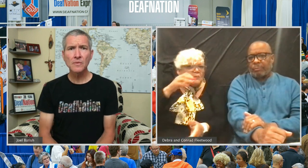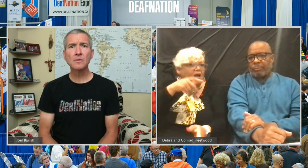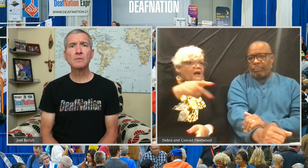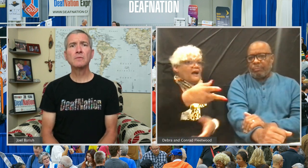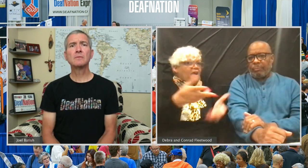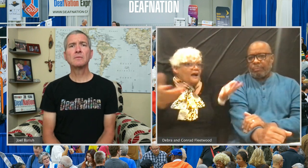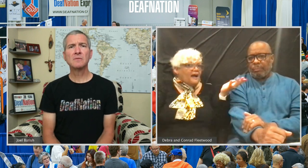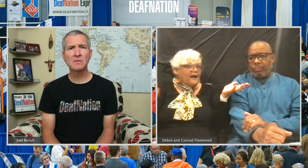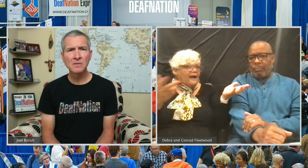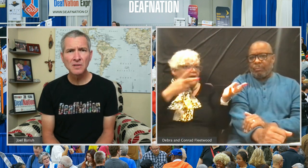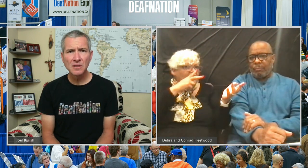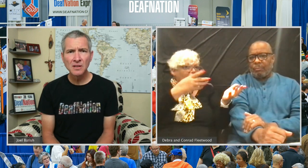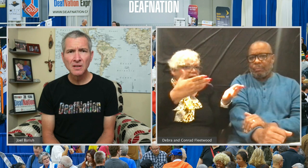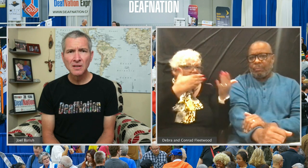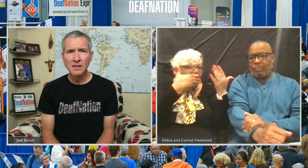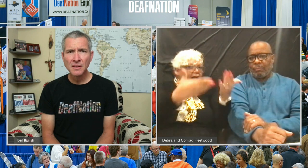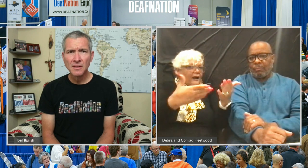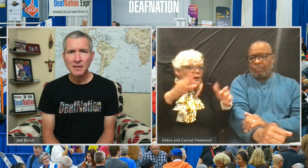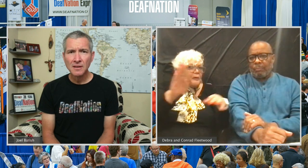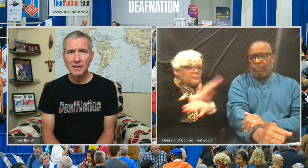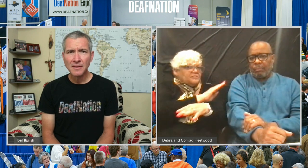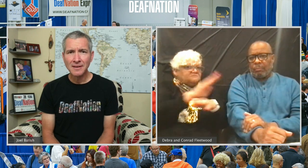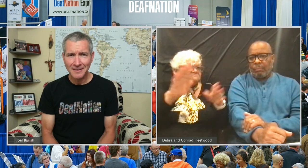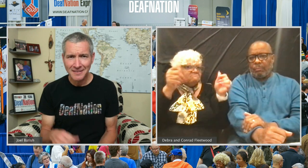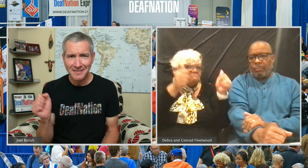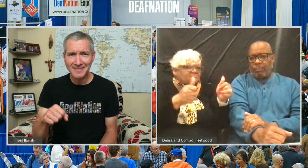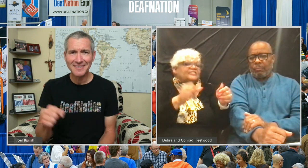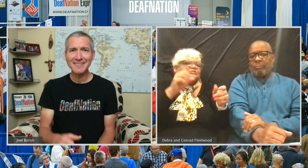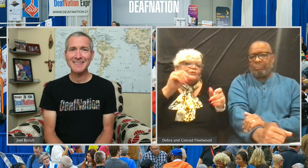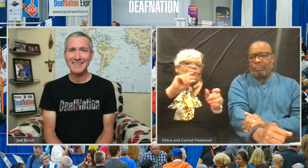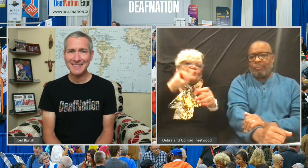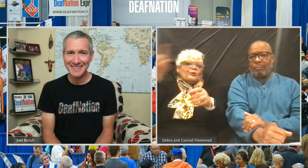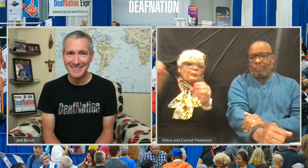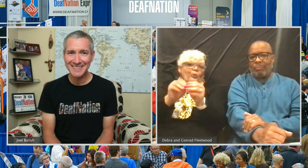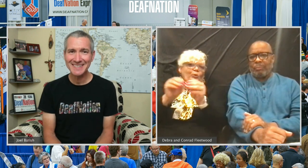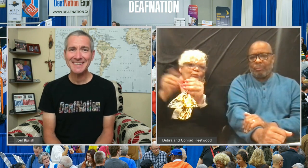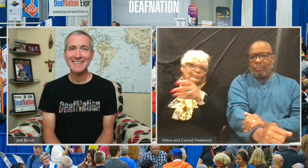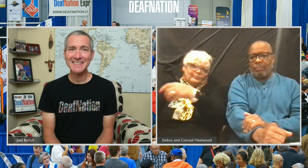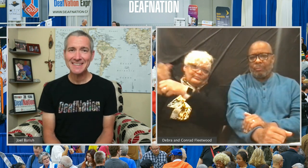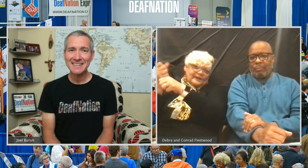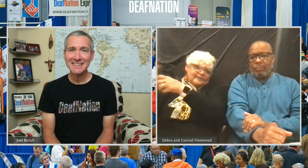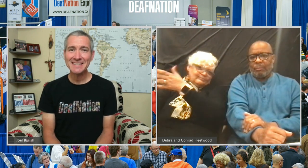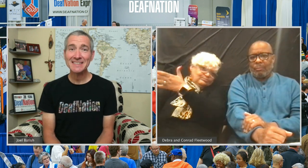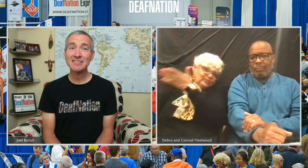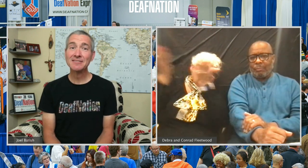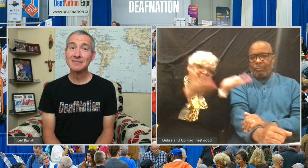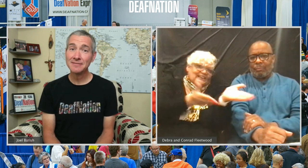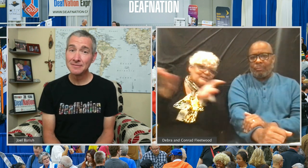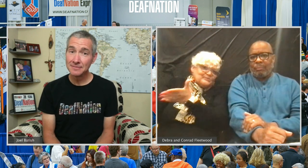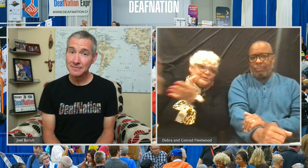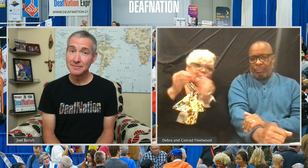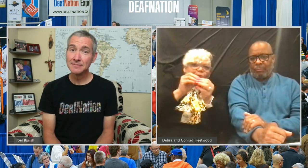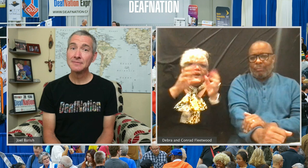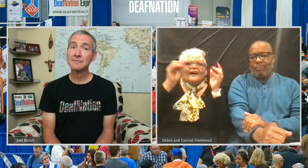My cousin said see? That’s good business! So I ordered more to be made and brought here.